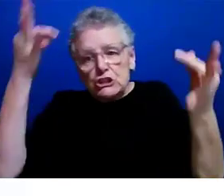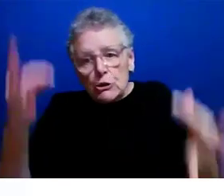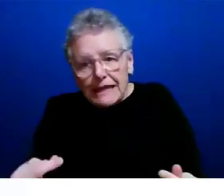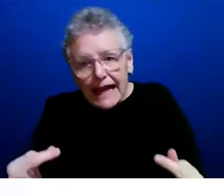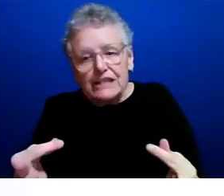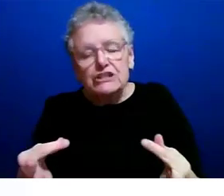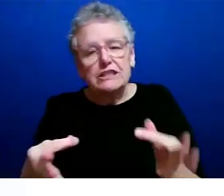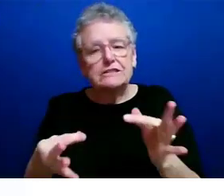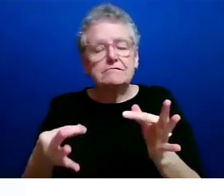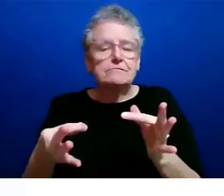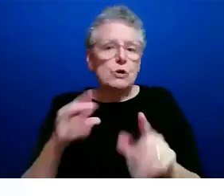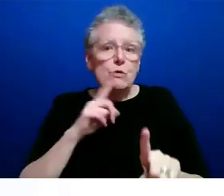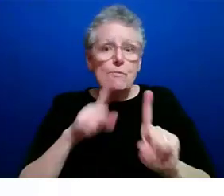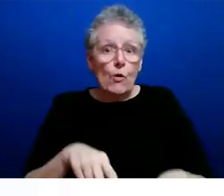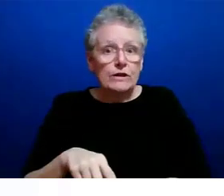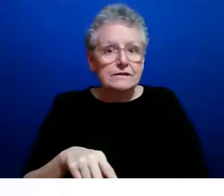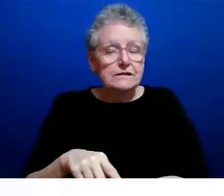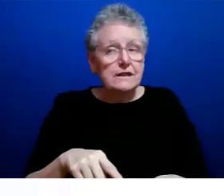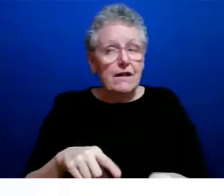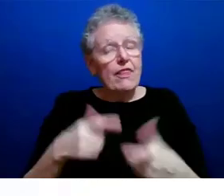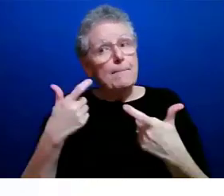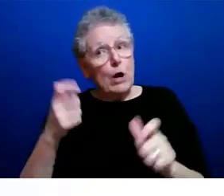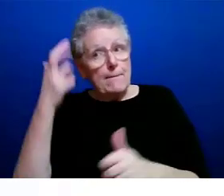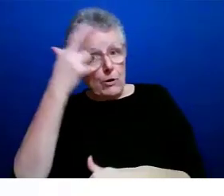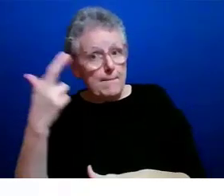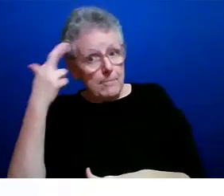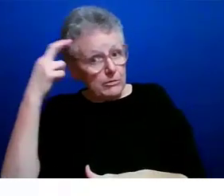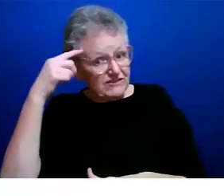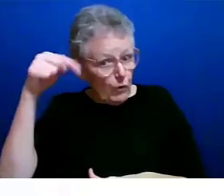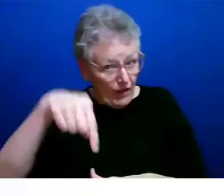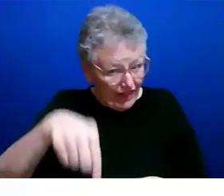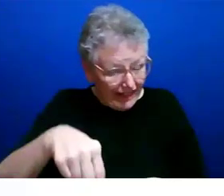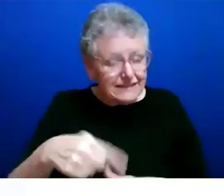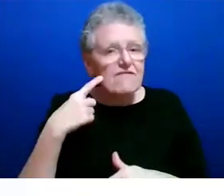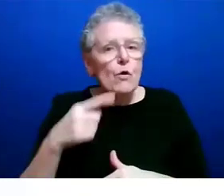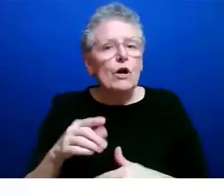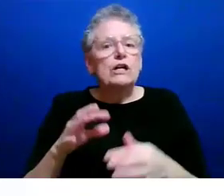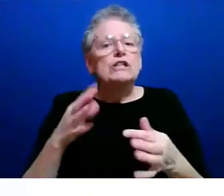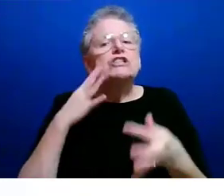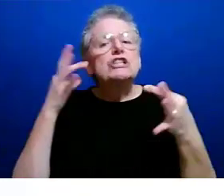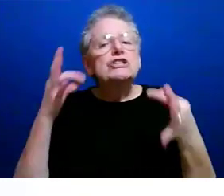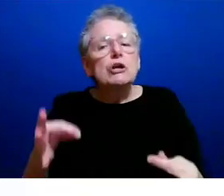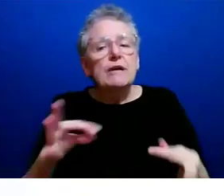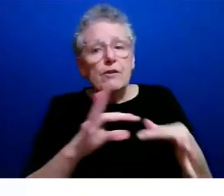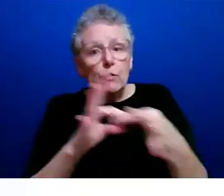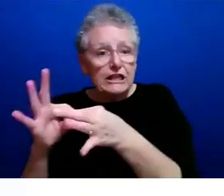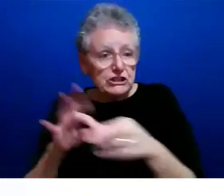The primary purpose of this is to determine the relationship between a behavior